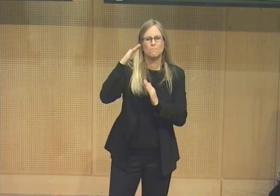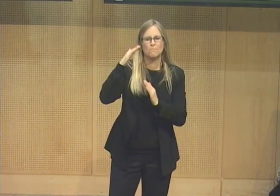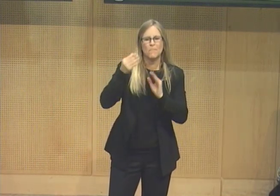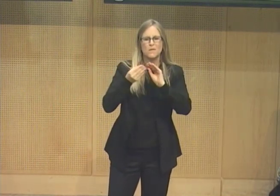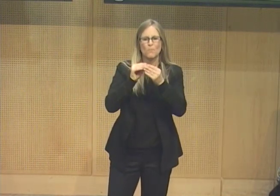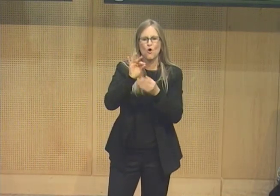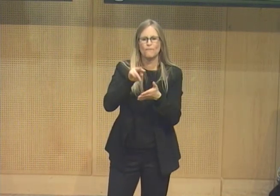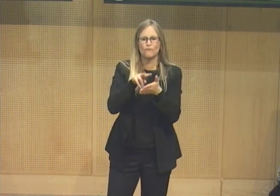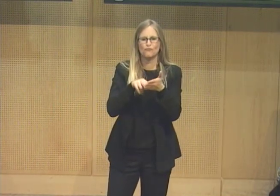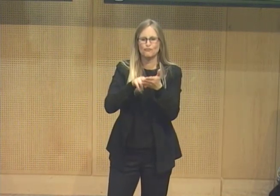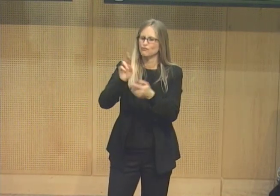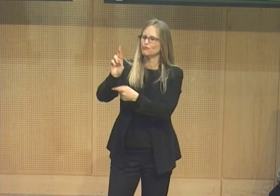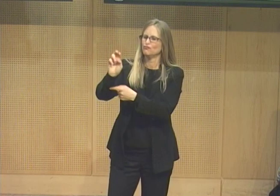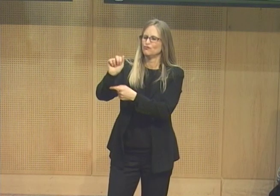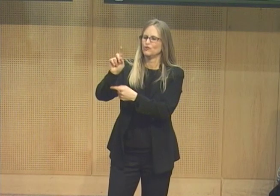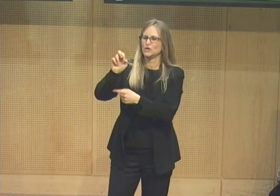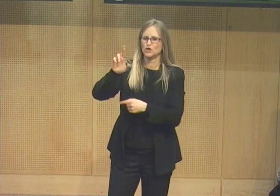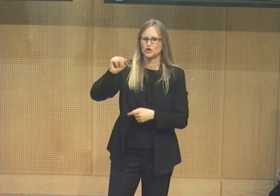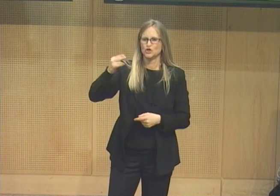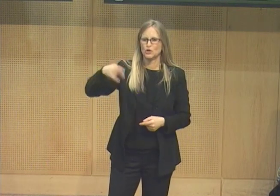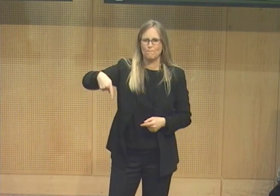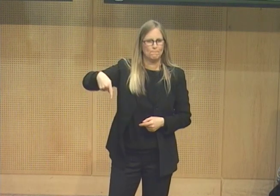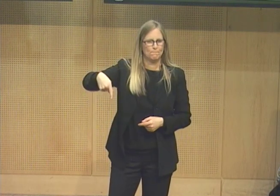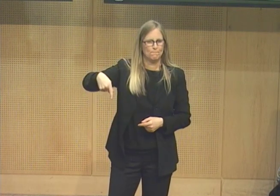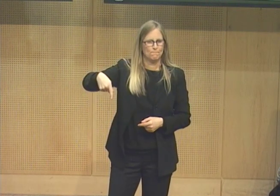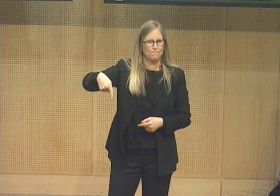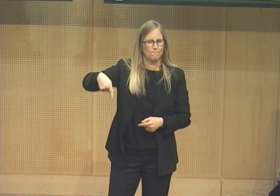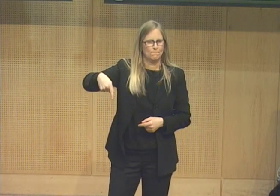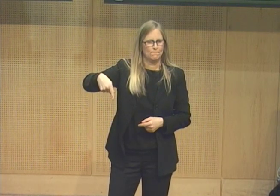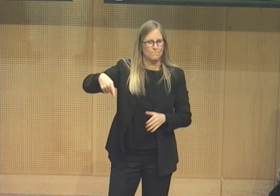I looked at readership. I picked the newspapers